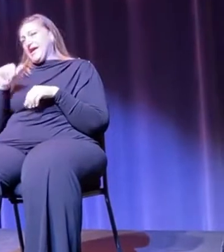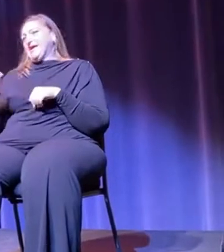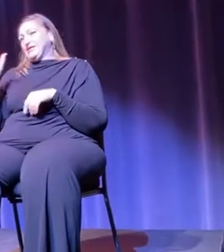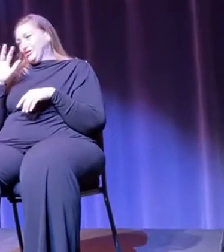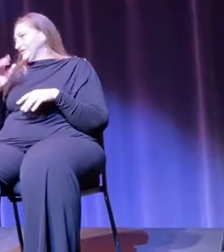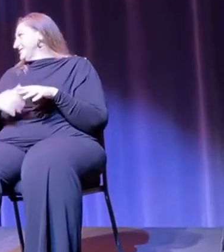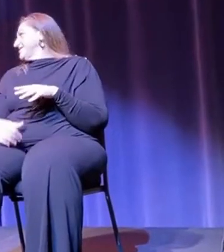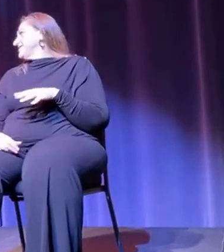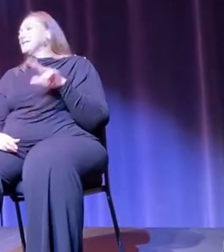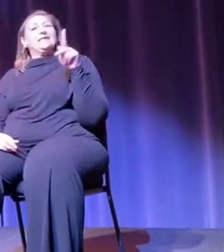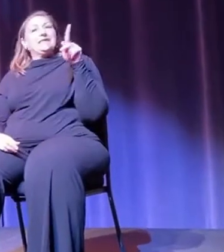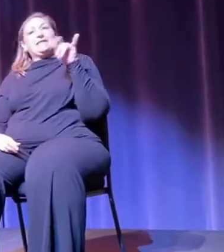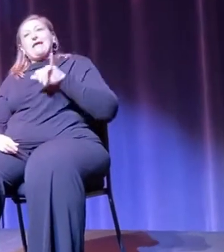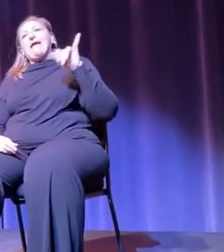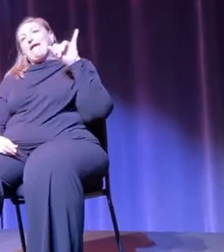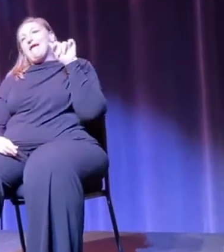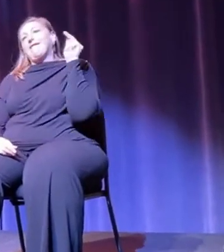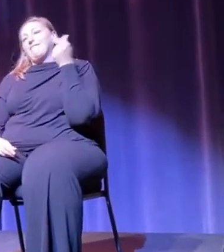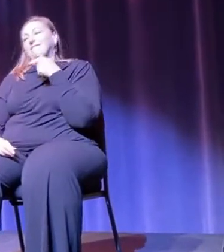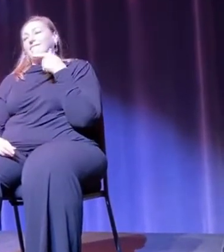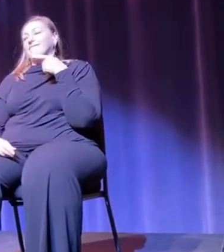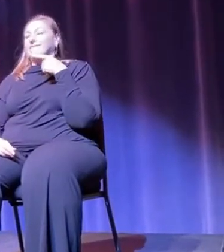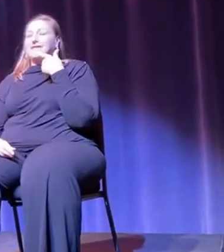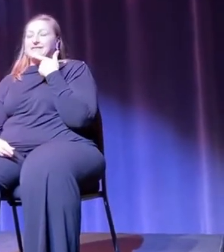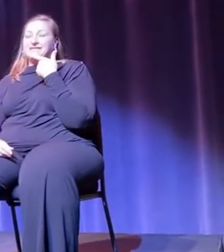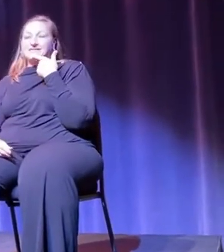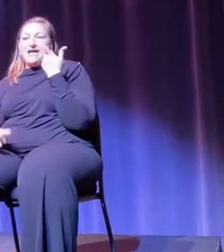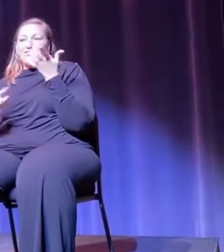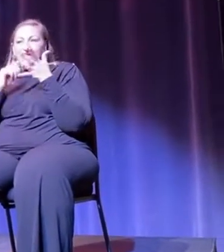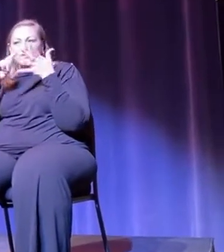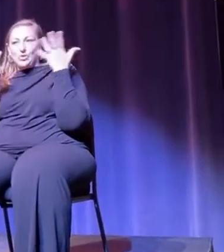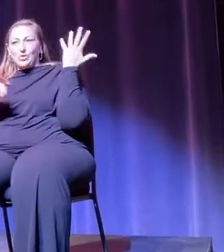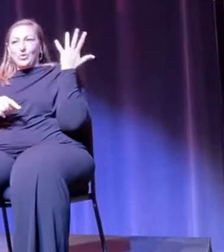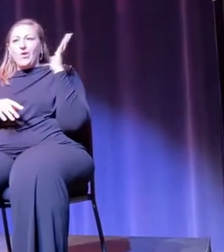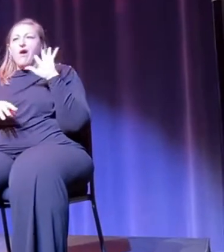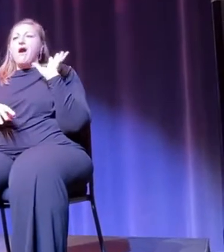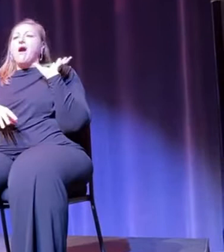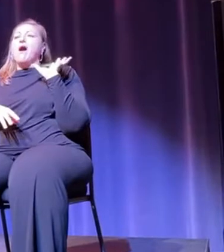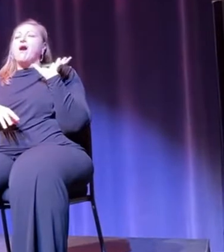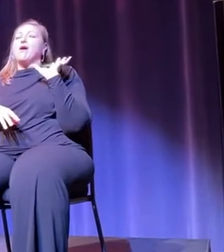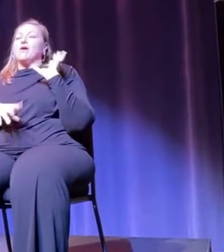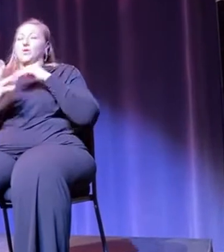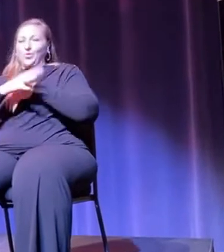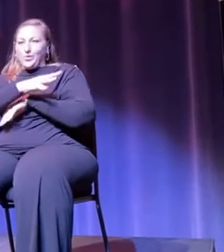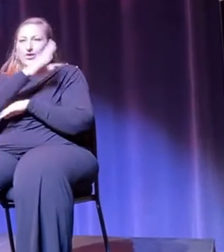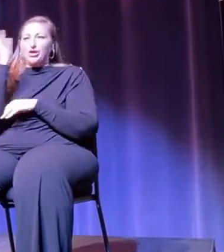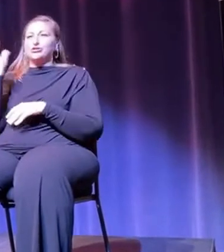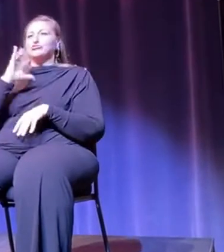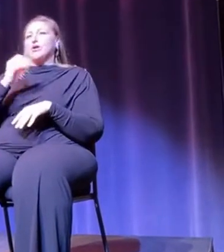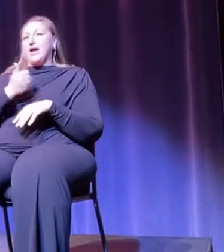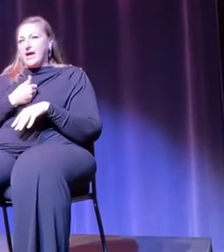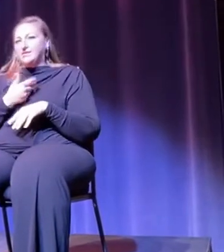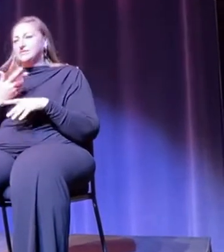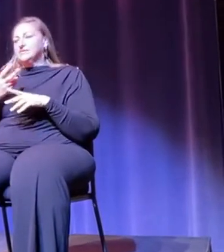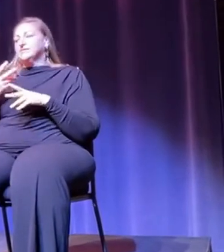Kay is the first person who kind of like sat me down and said these are who our queer and trans people of color lineages are